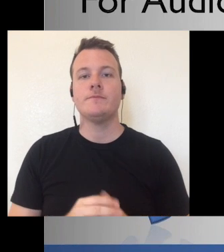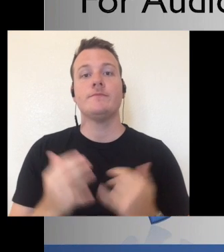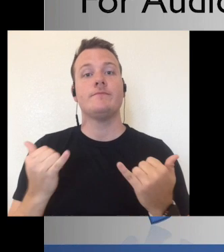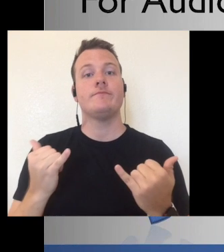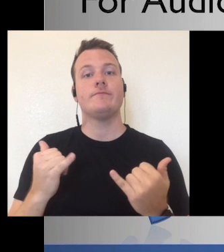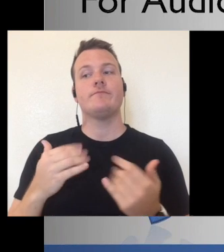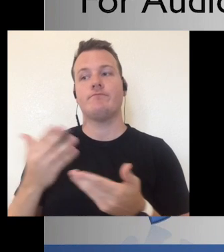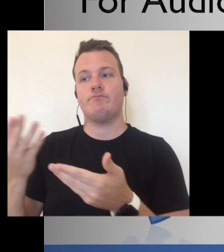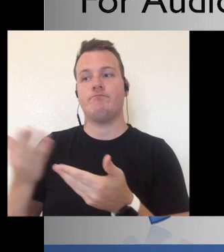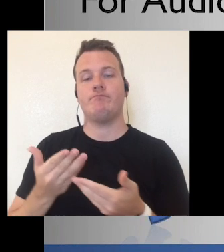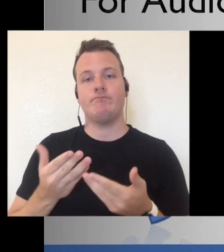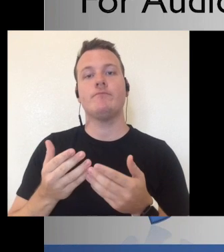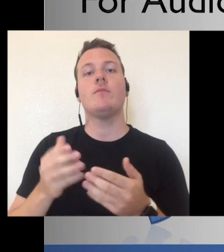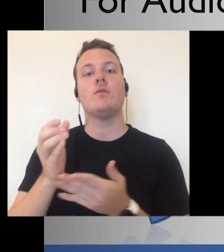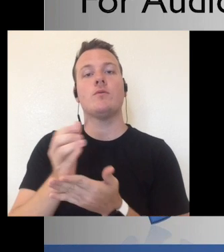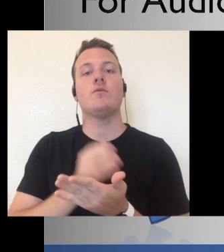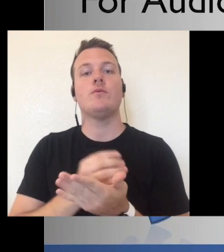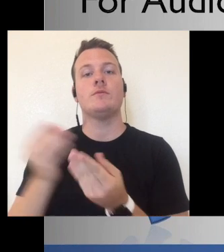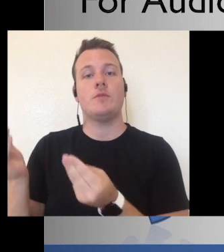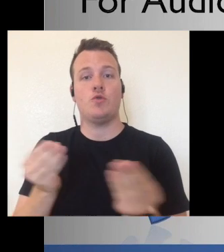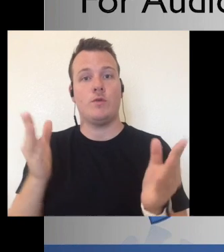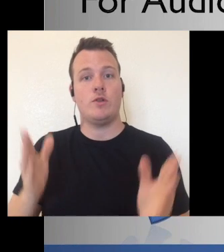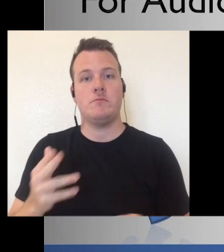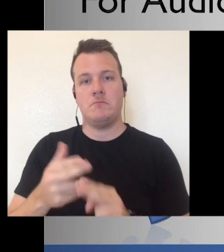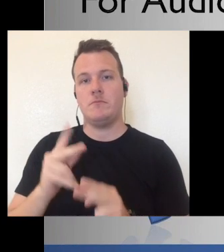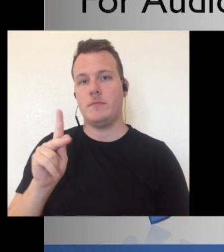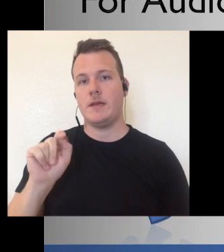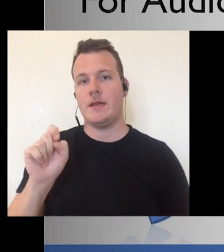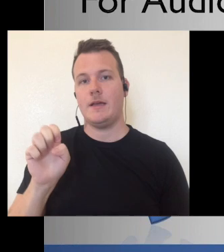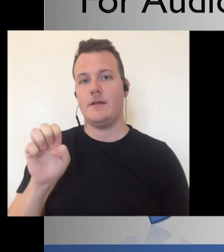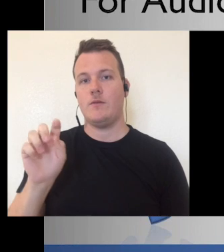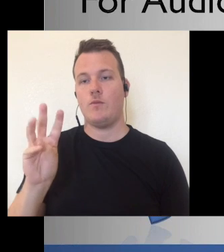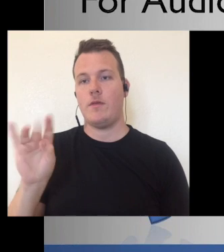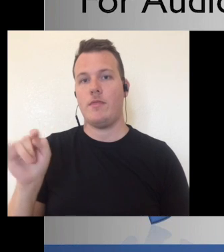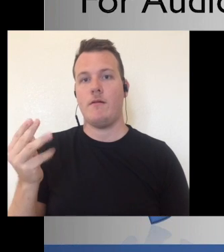to introduce the course moderator for this session, Kate Witham, SADA board